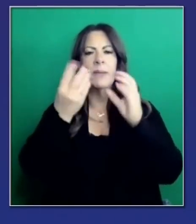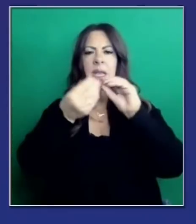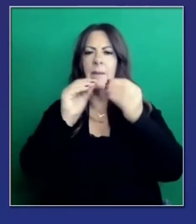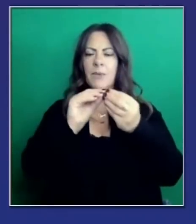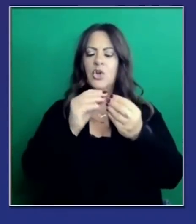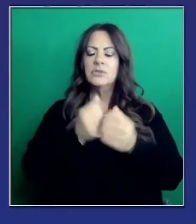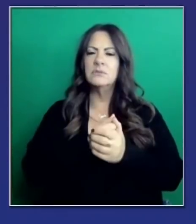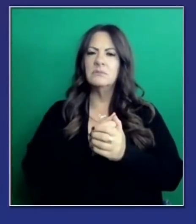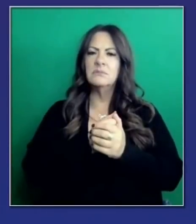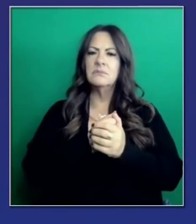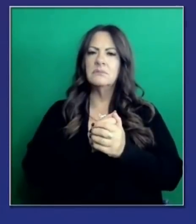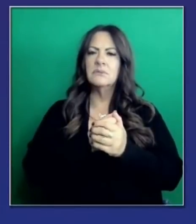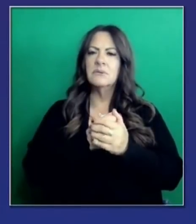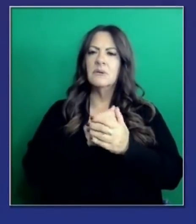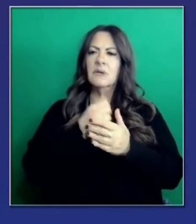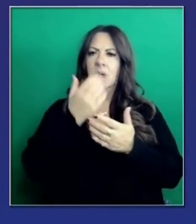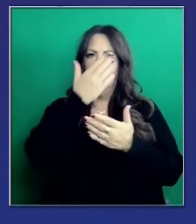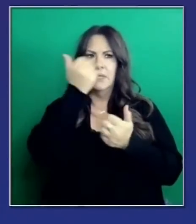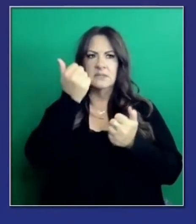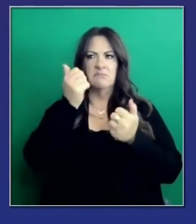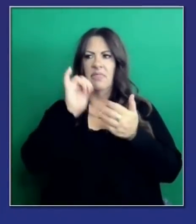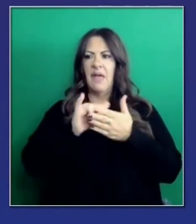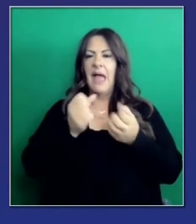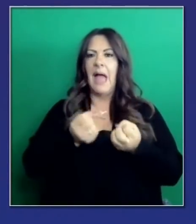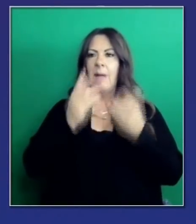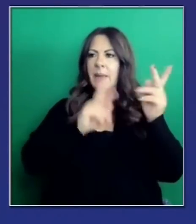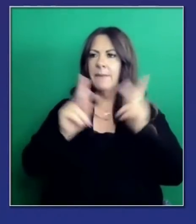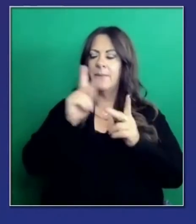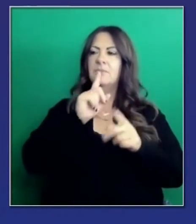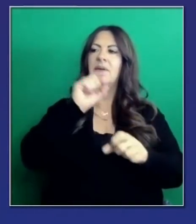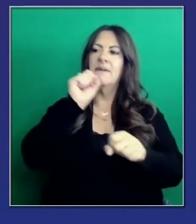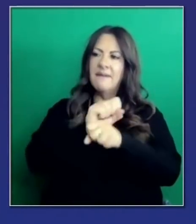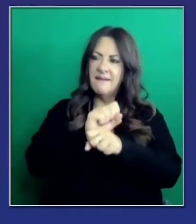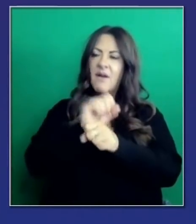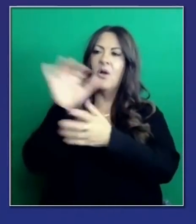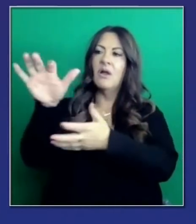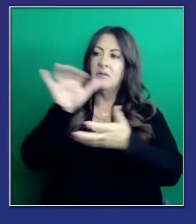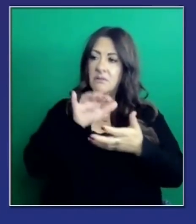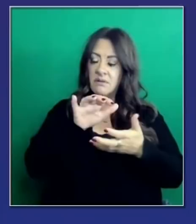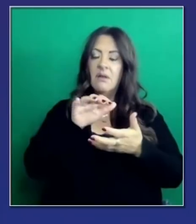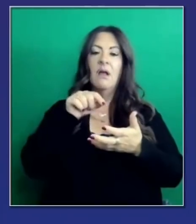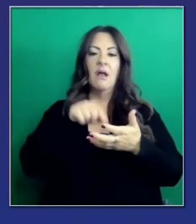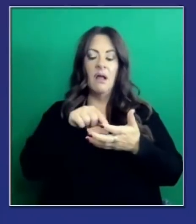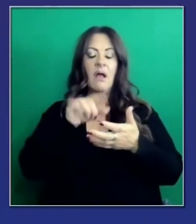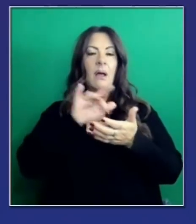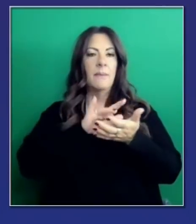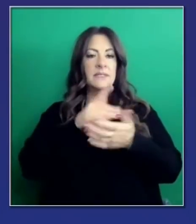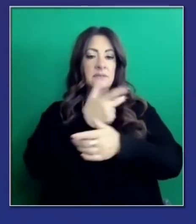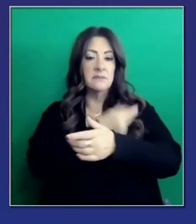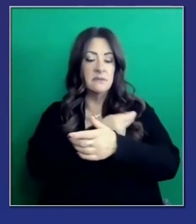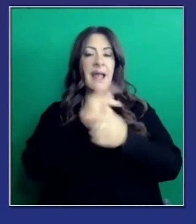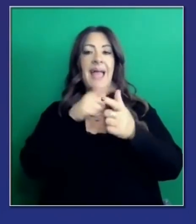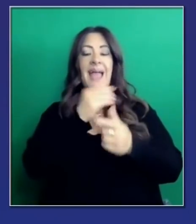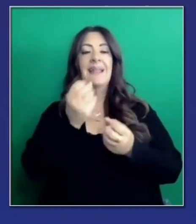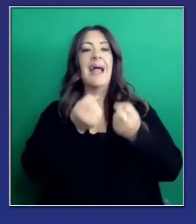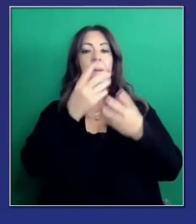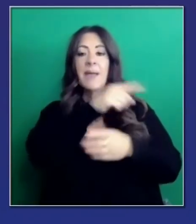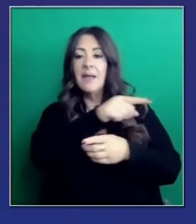THE DATA LEG THAT HAS LED TO SOME DATA THAT HAS PROVIDED NATIONALLY BUT DID NOT REPRESENT THE DATA WE HAVE INTERNALLY, MEANING WE ARE A NUMBER OF DAYS BEHIND WHAT THE